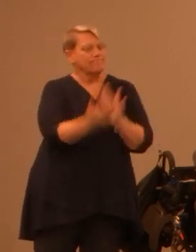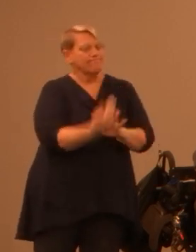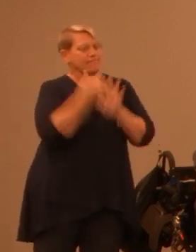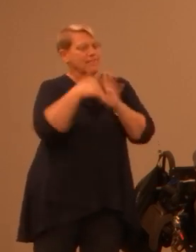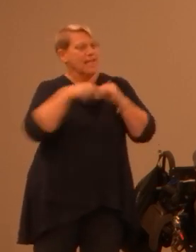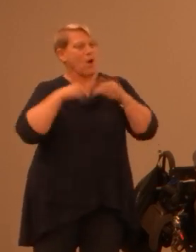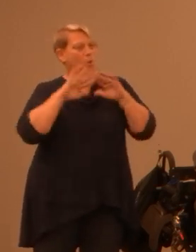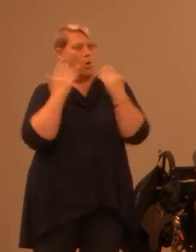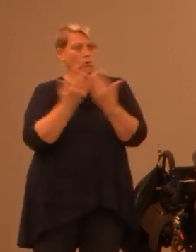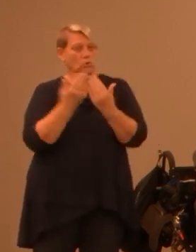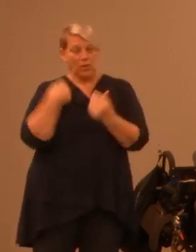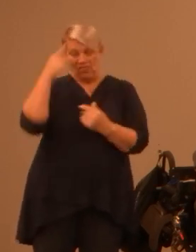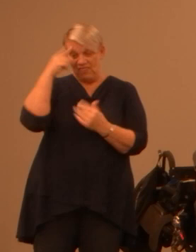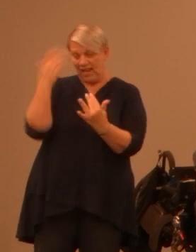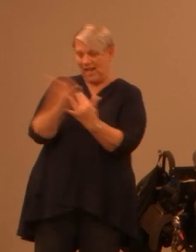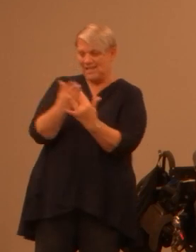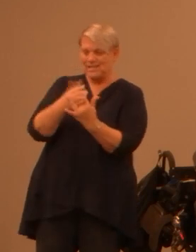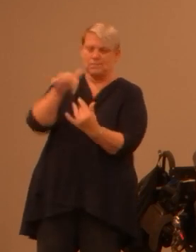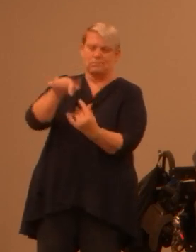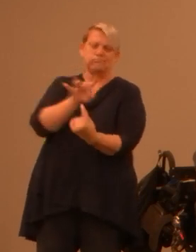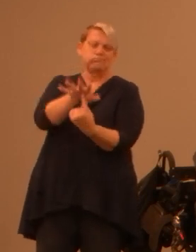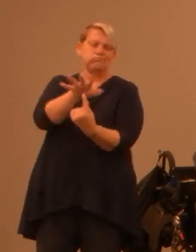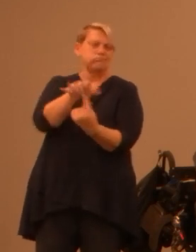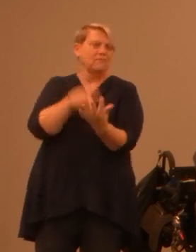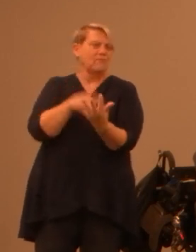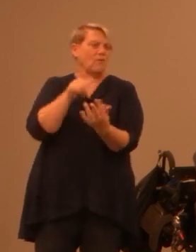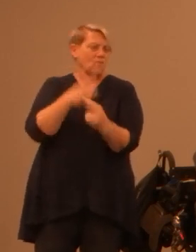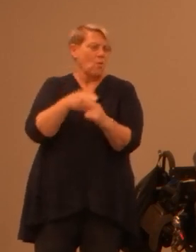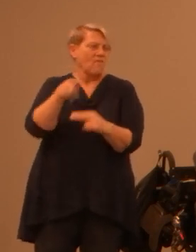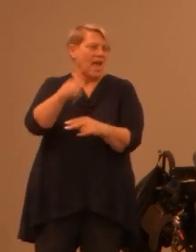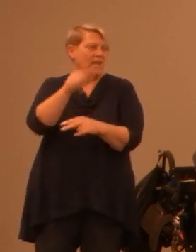And we believe that accessibility is a key part of that vision. We're all about